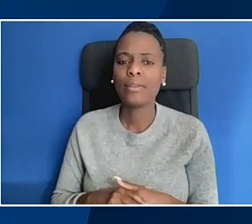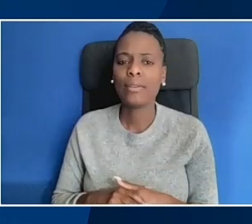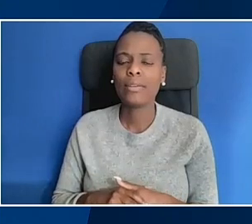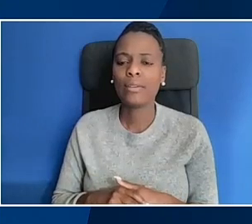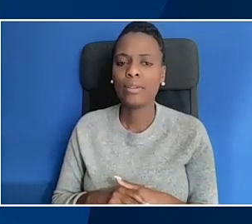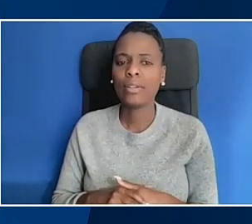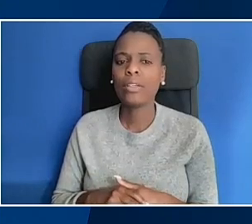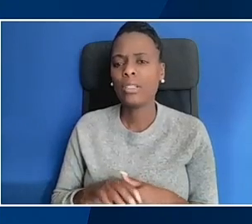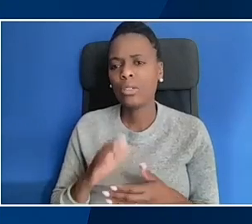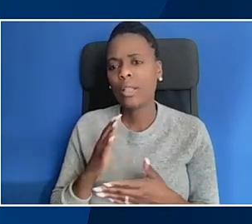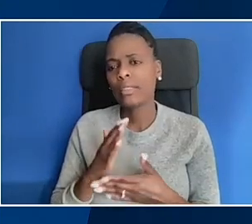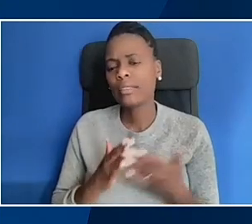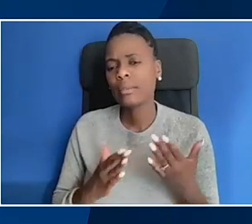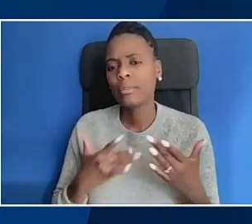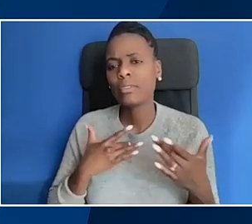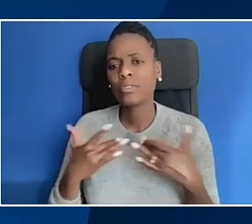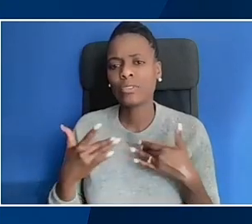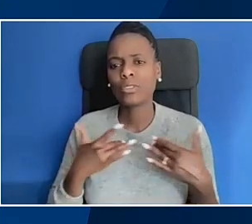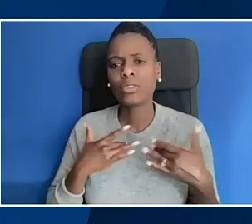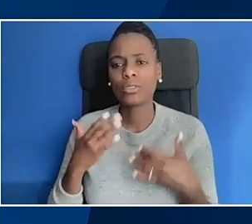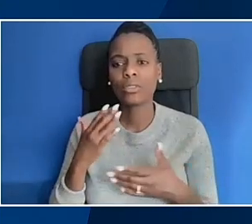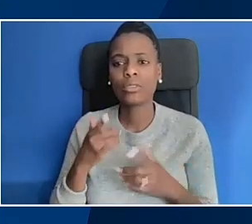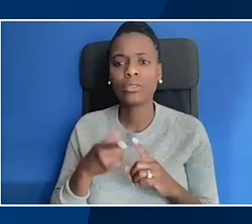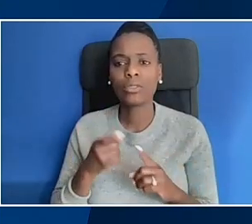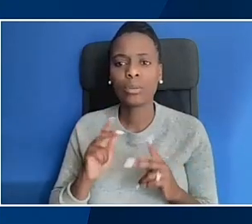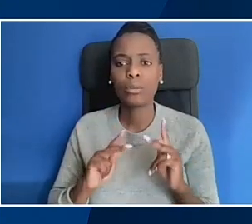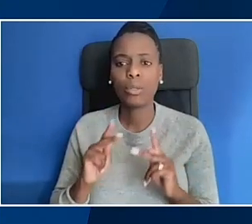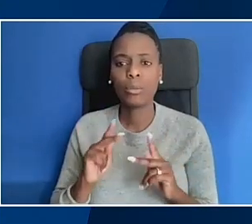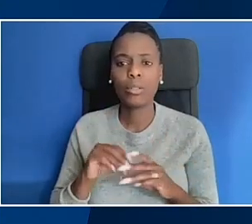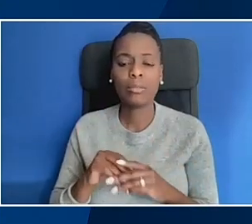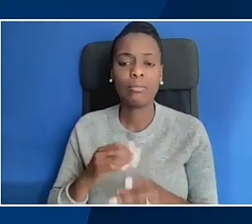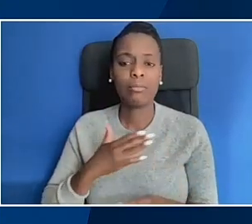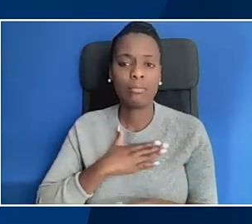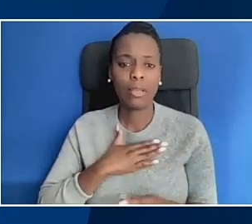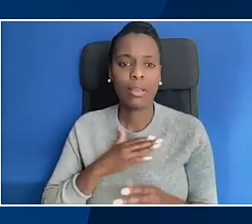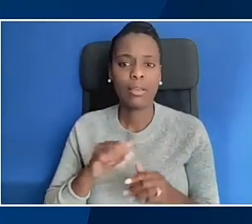that's been coming from folks in my area that I've heard.